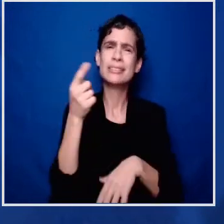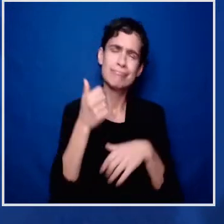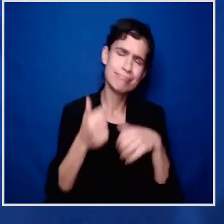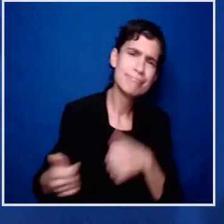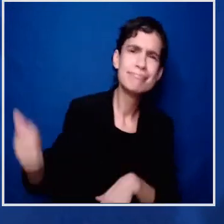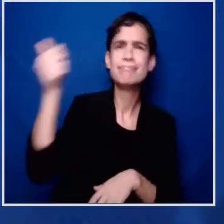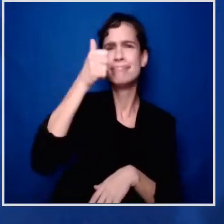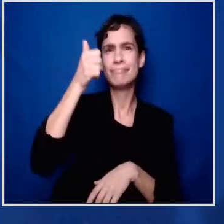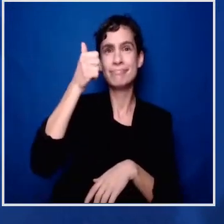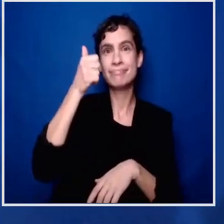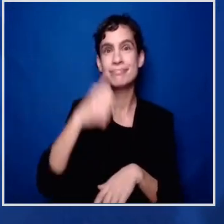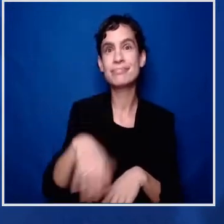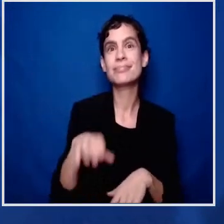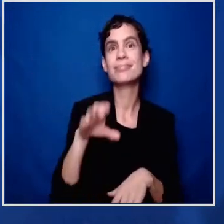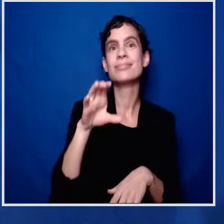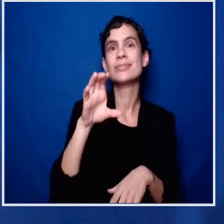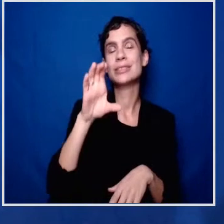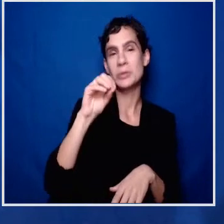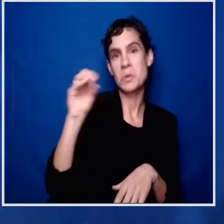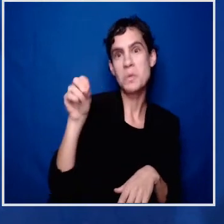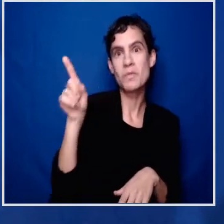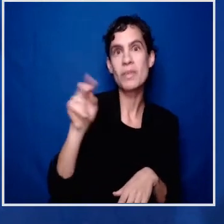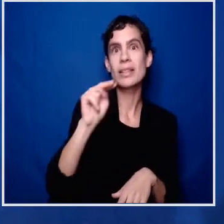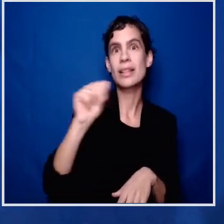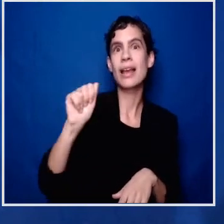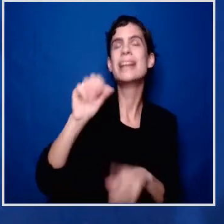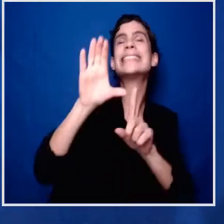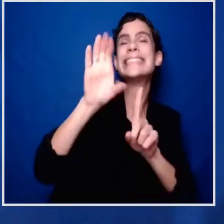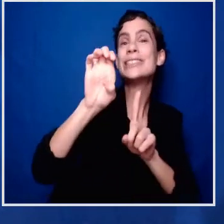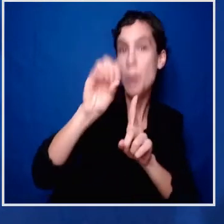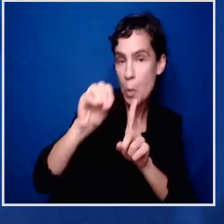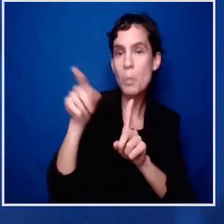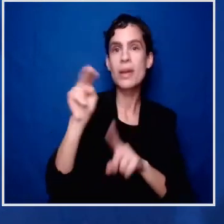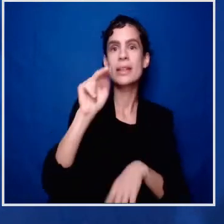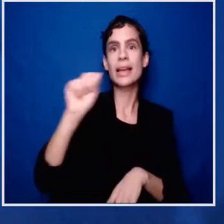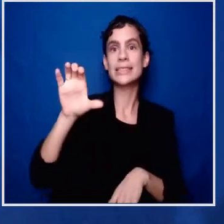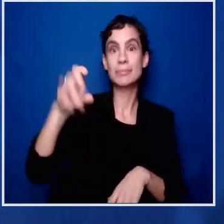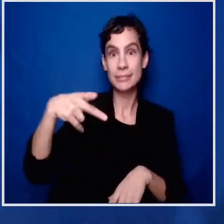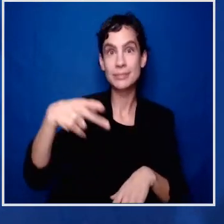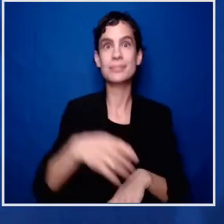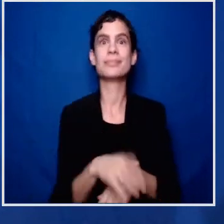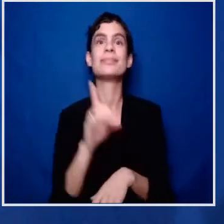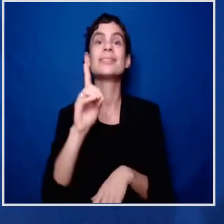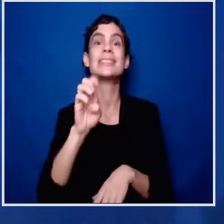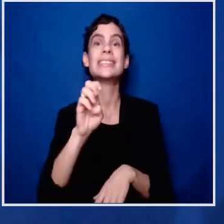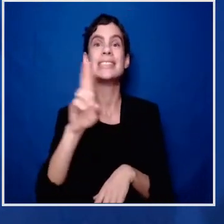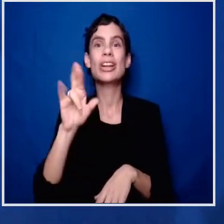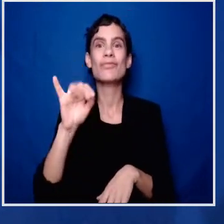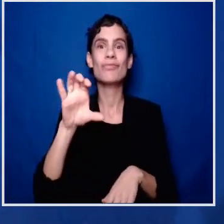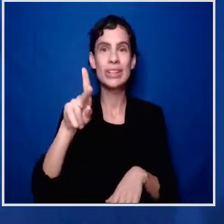THE NAACP CHIEF EXECUTIVE